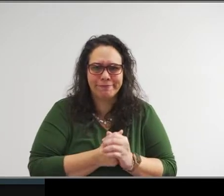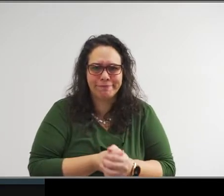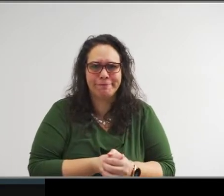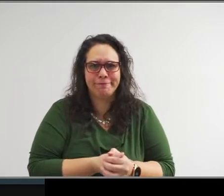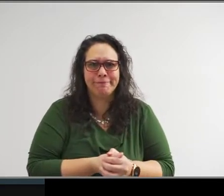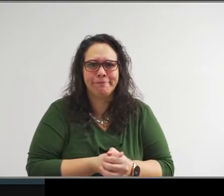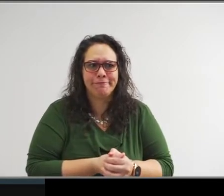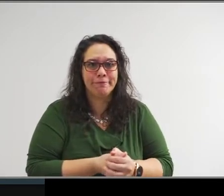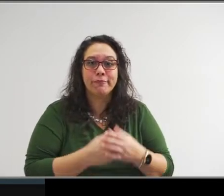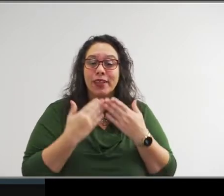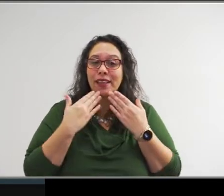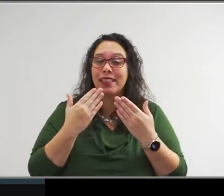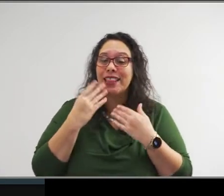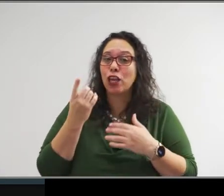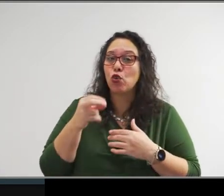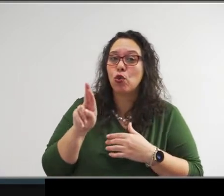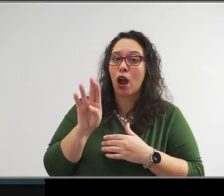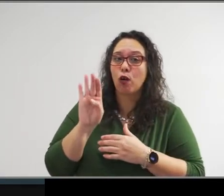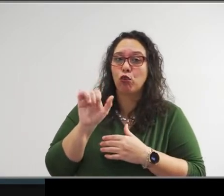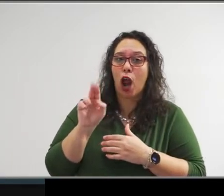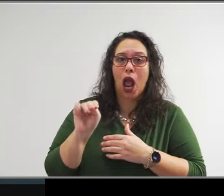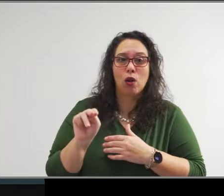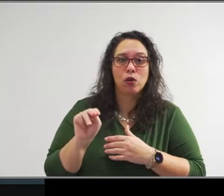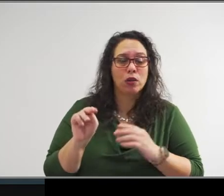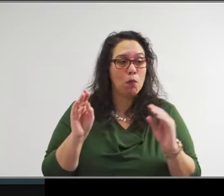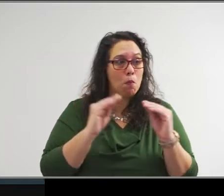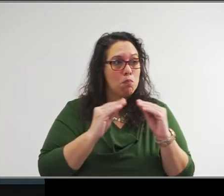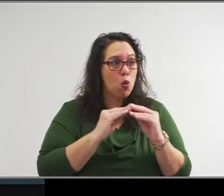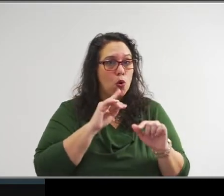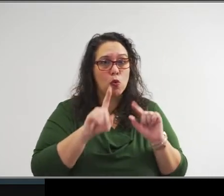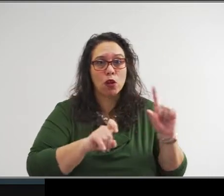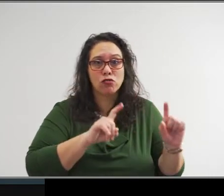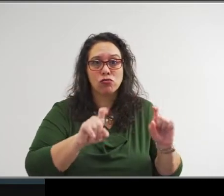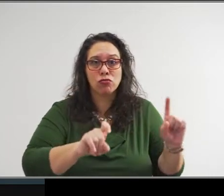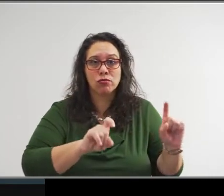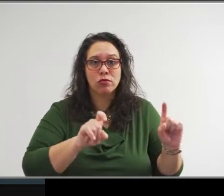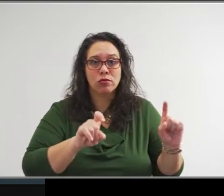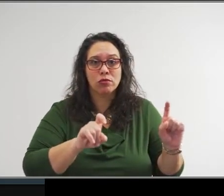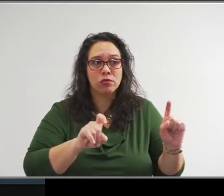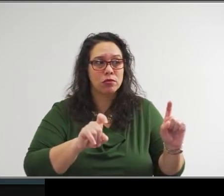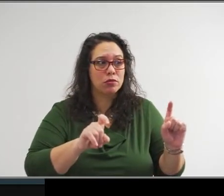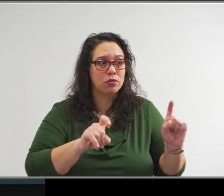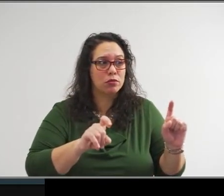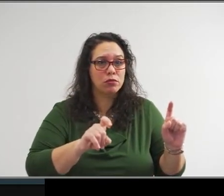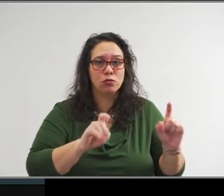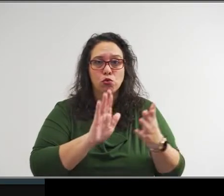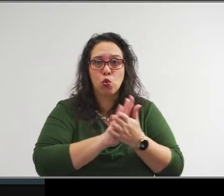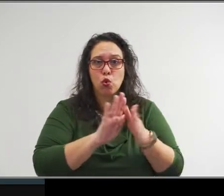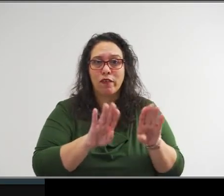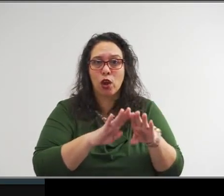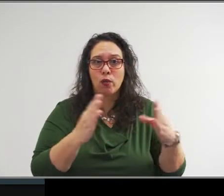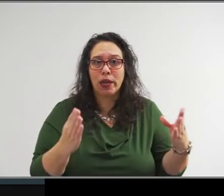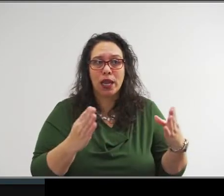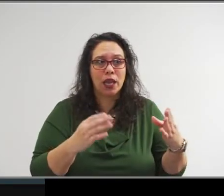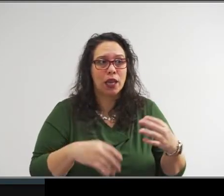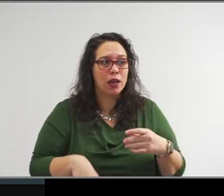Thank you Dr. Brown, did we have more questions about school reopening, Mr. Otto?